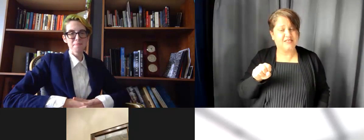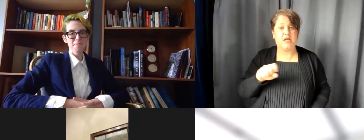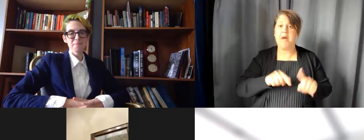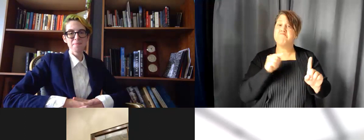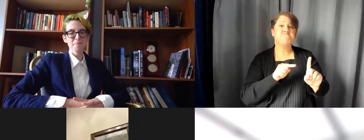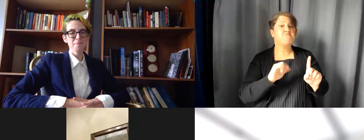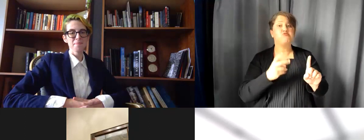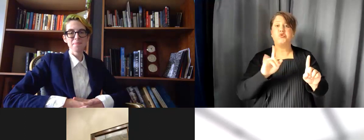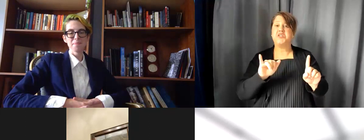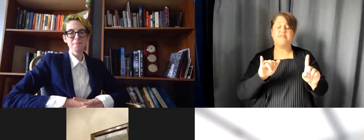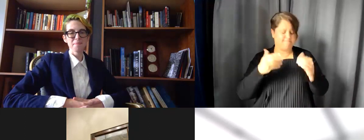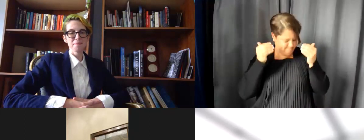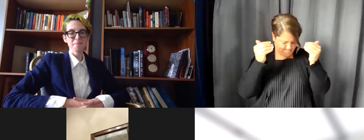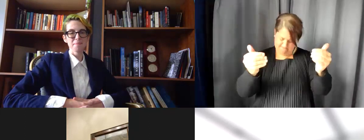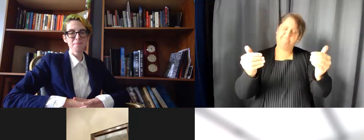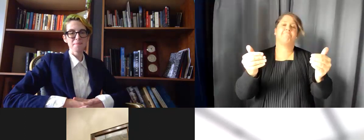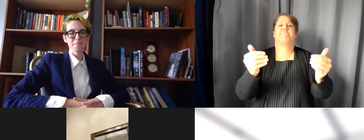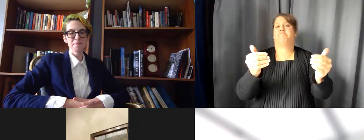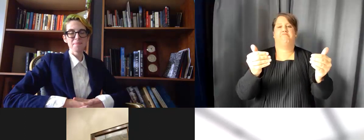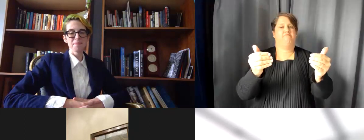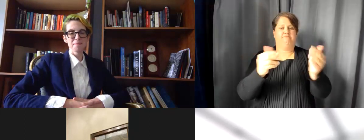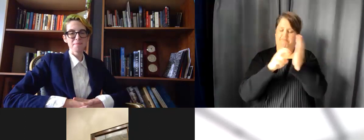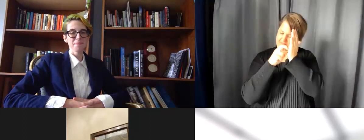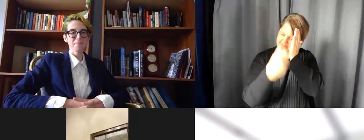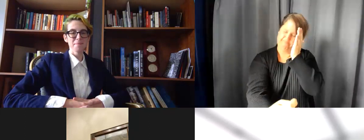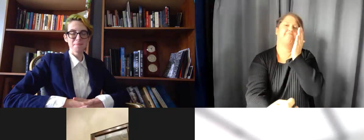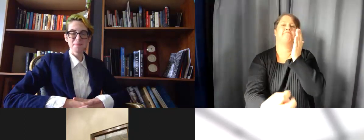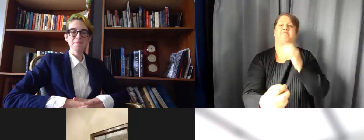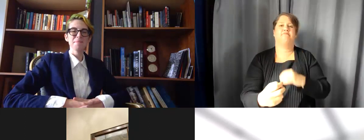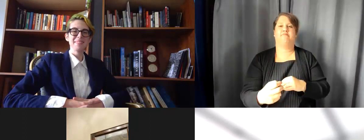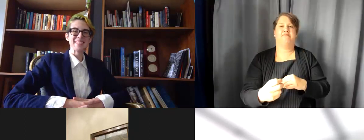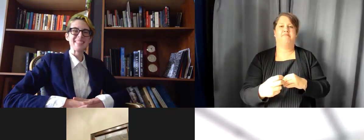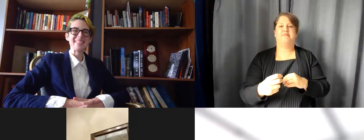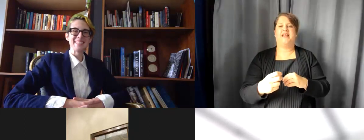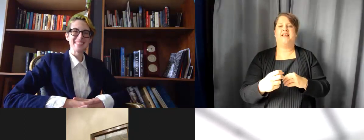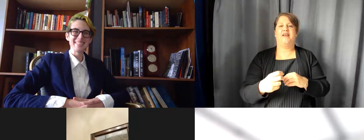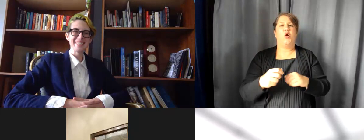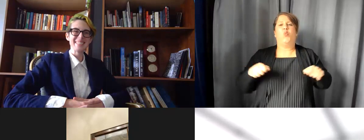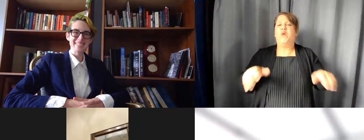Jordan Radford: when in no Farrah Garland: head first meals first whatever.